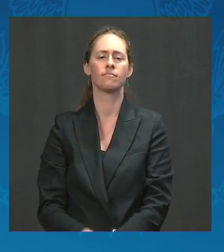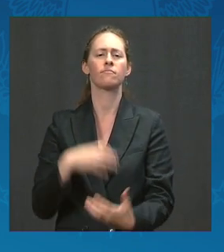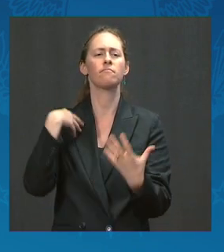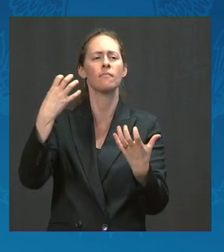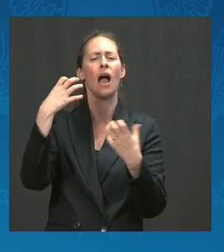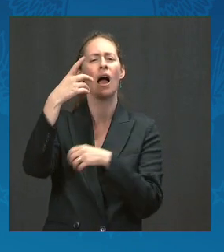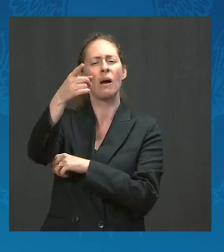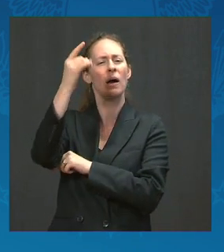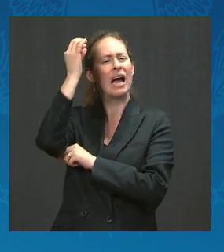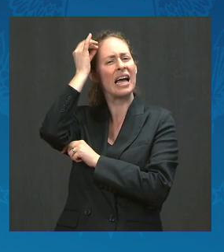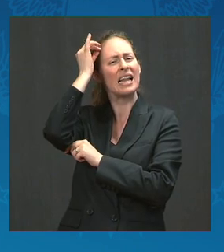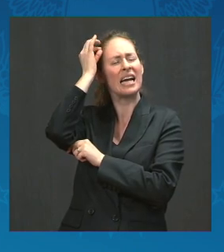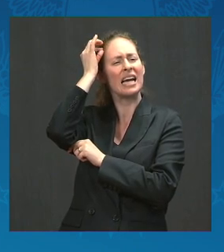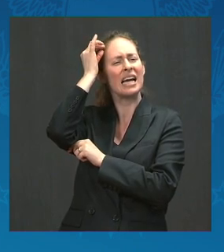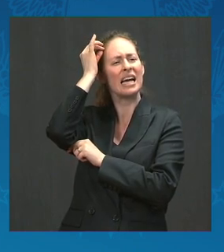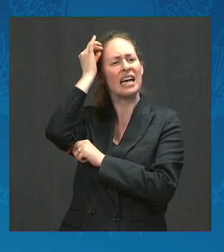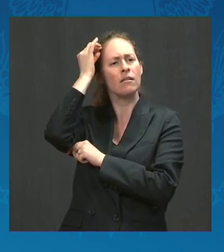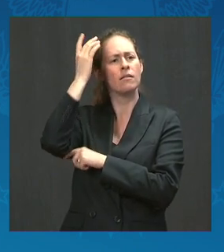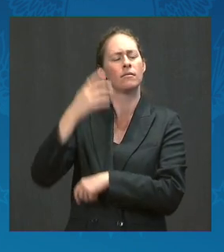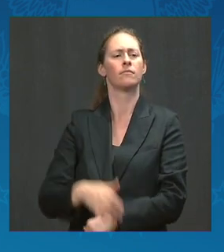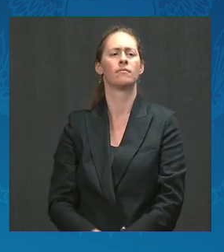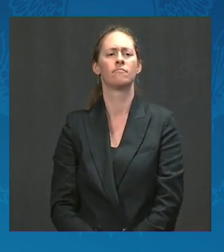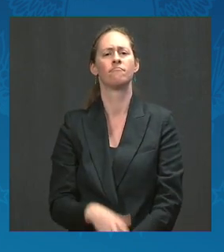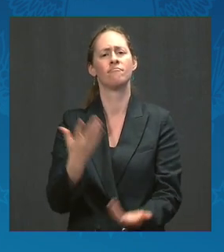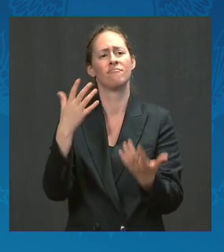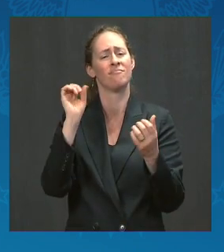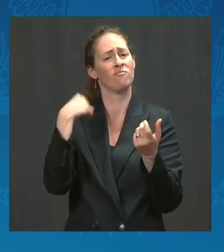and praise the incredible leadership